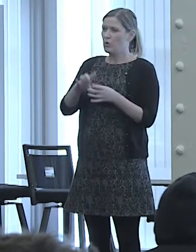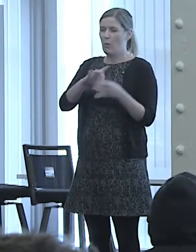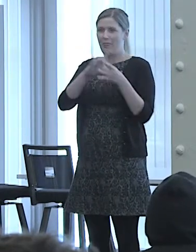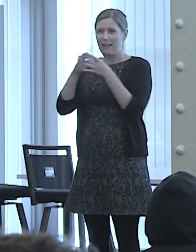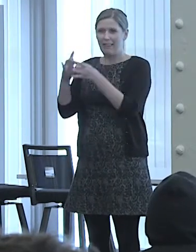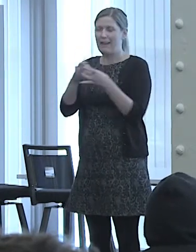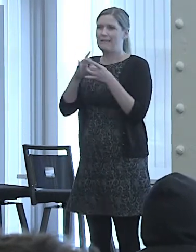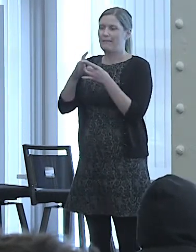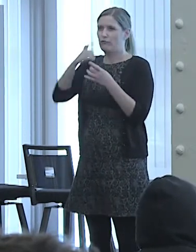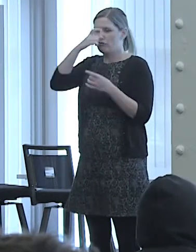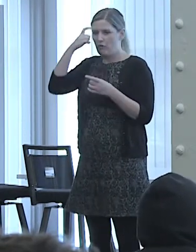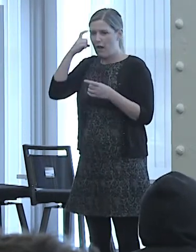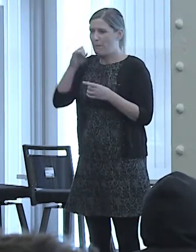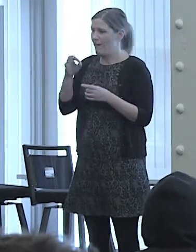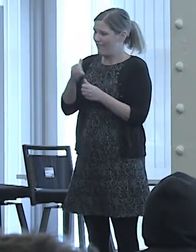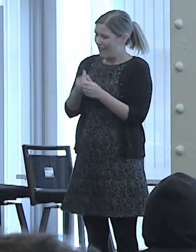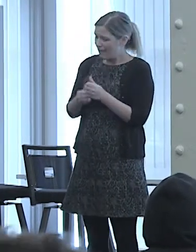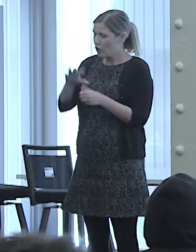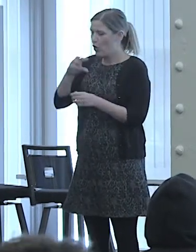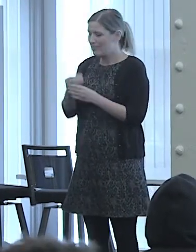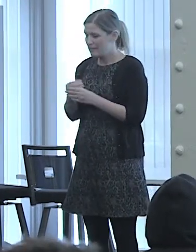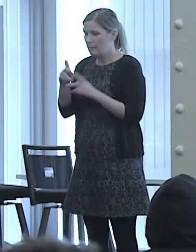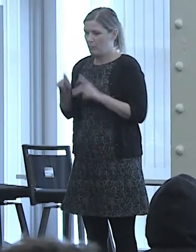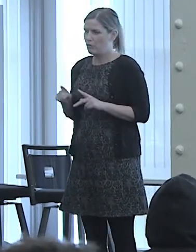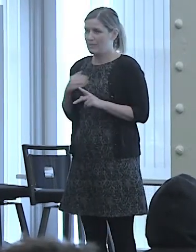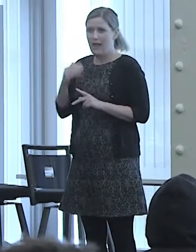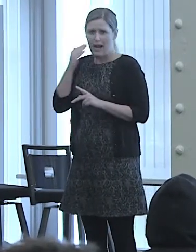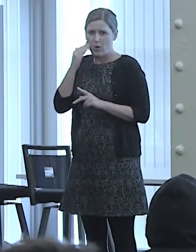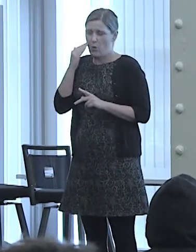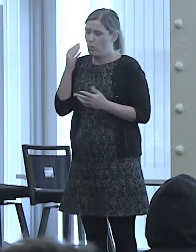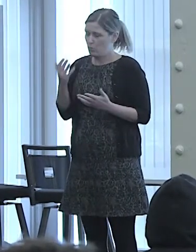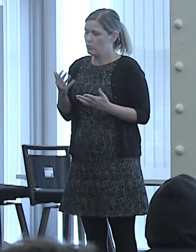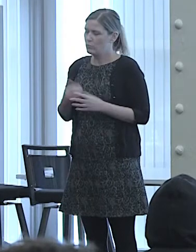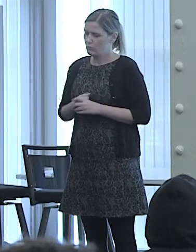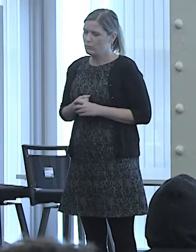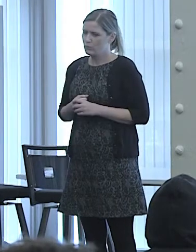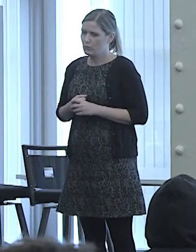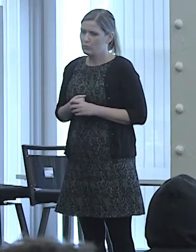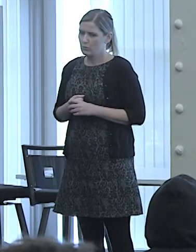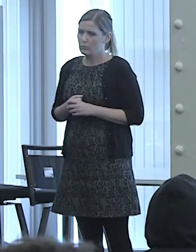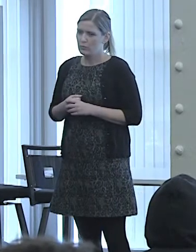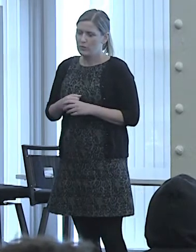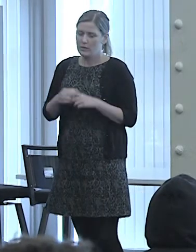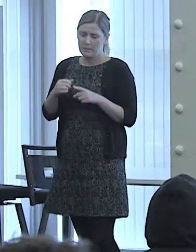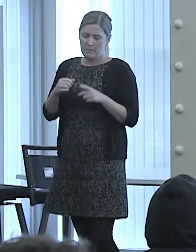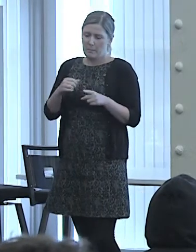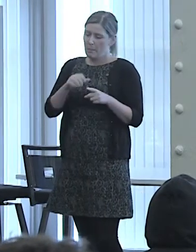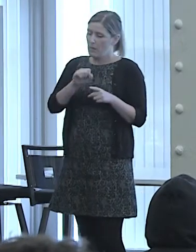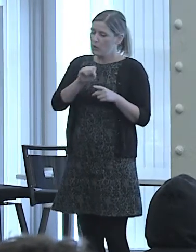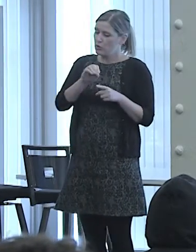of virtually every autistic person that I know. Arnaldo wasn't any random autistic person,